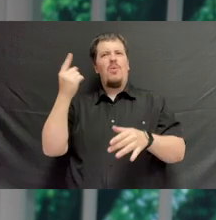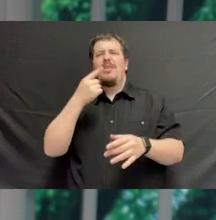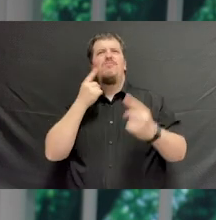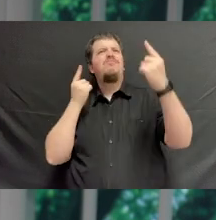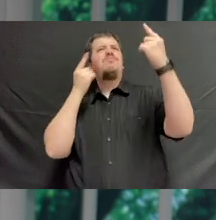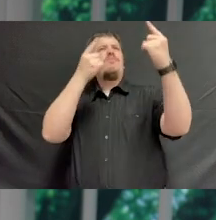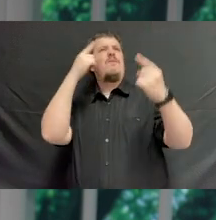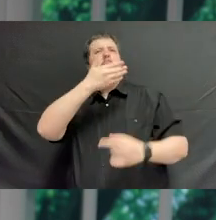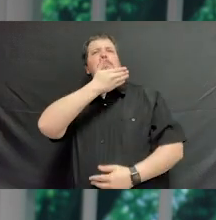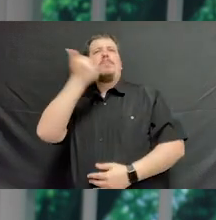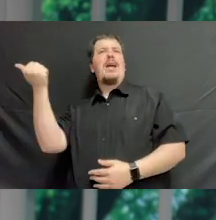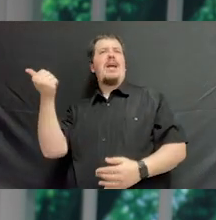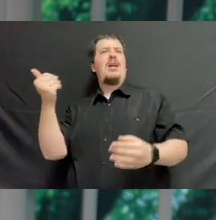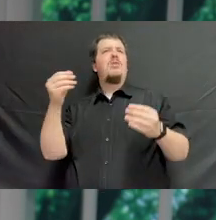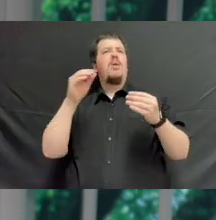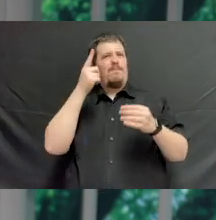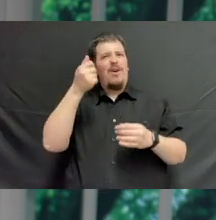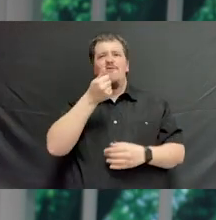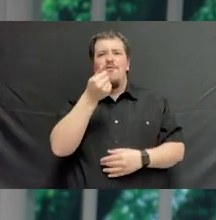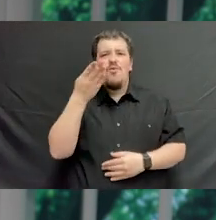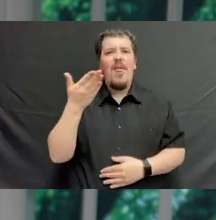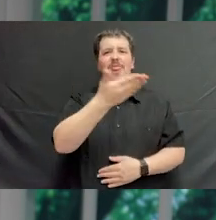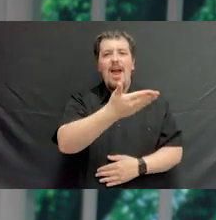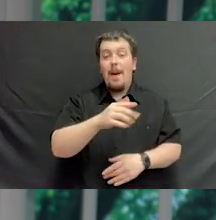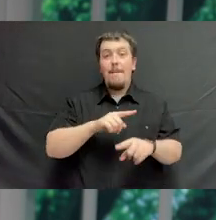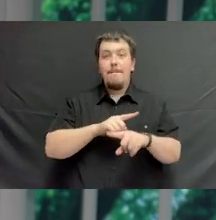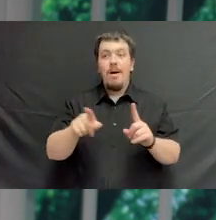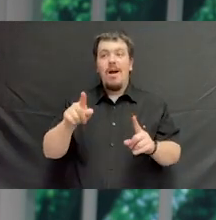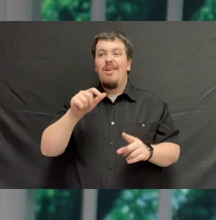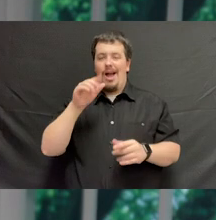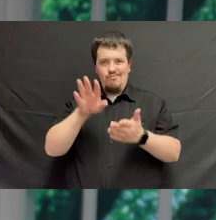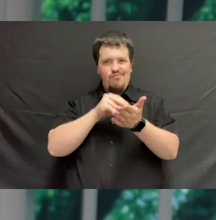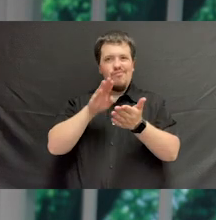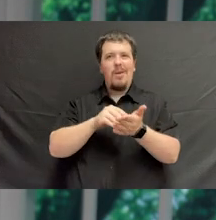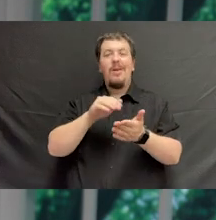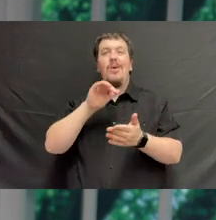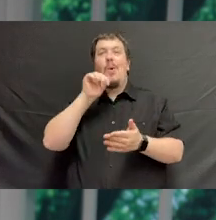There's more room there. But I learned pretty quickly, you don't always get where you aim,